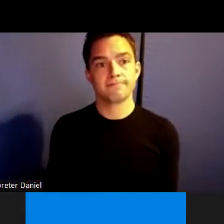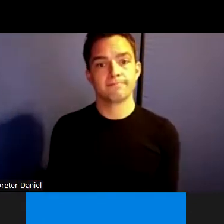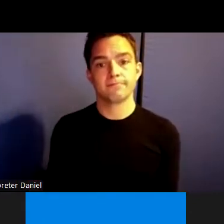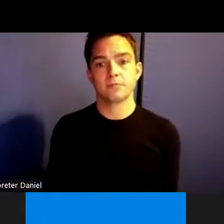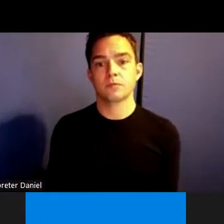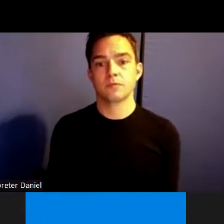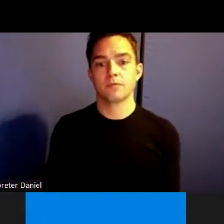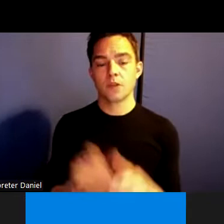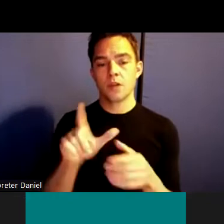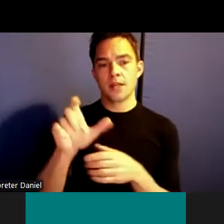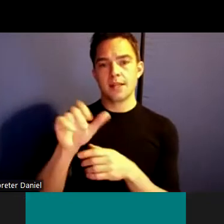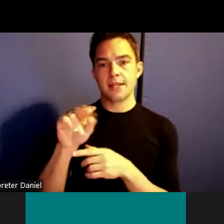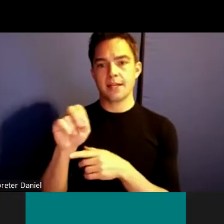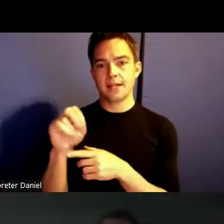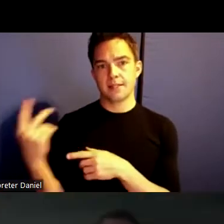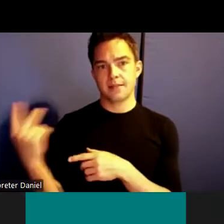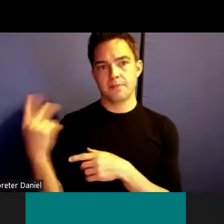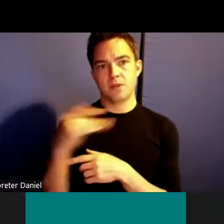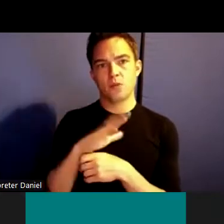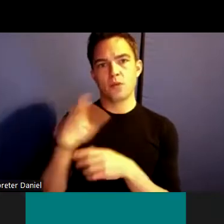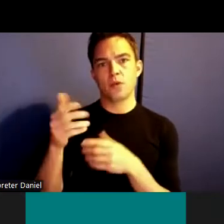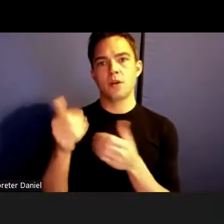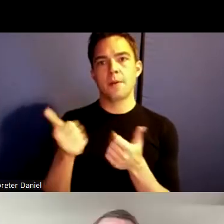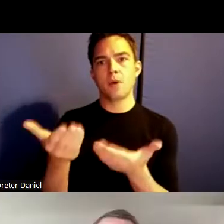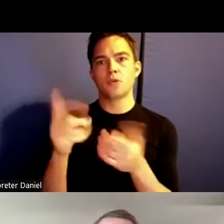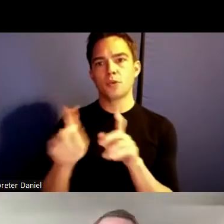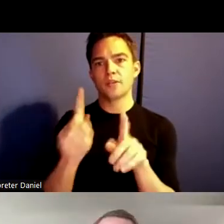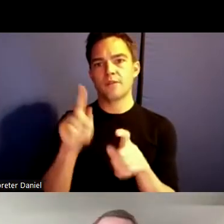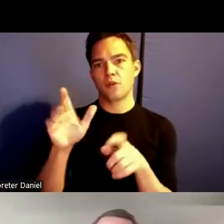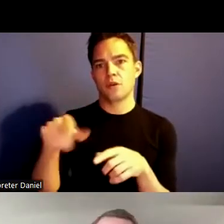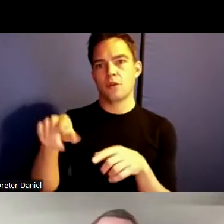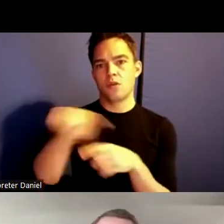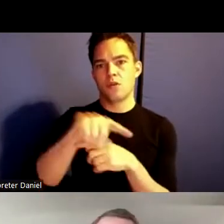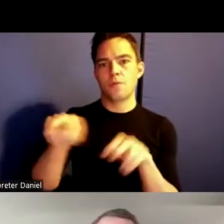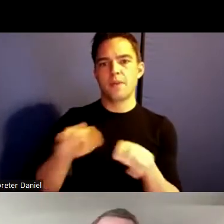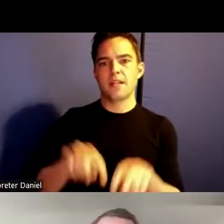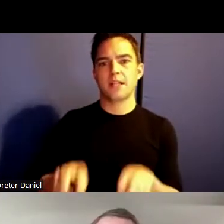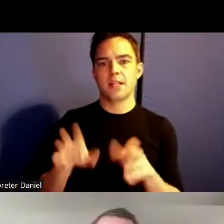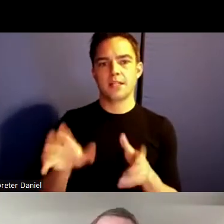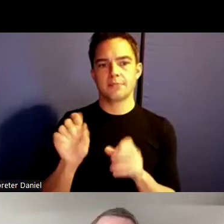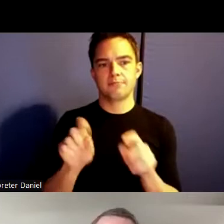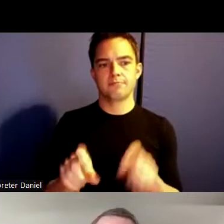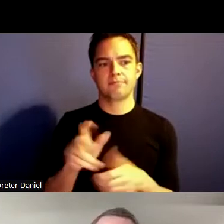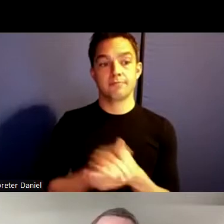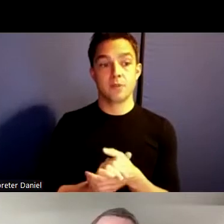And Leanne and I are going to pose some questions to our panelists. And the first is,